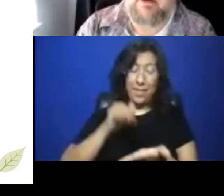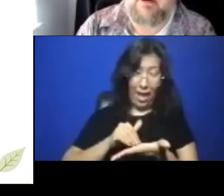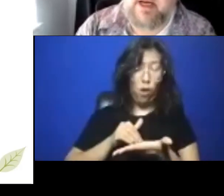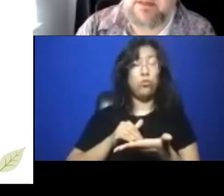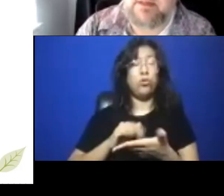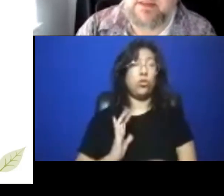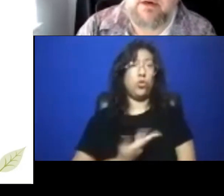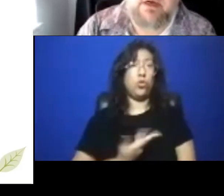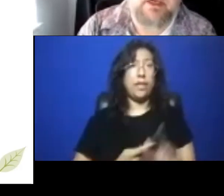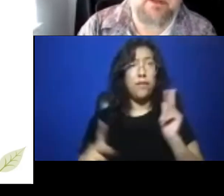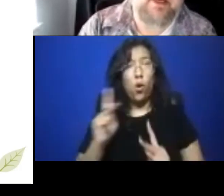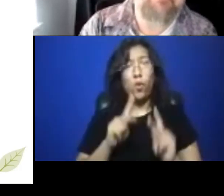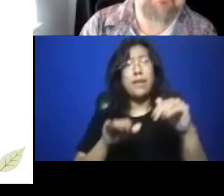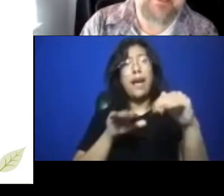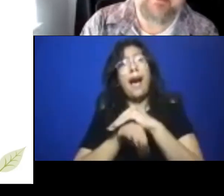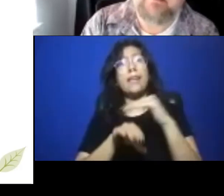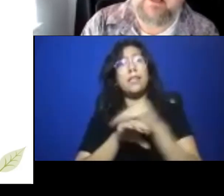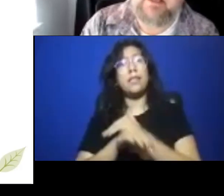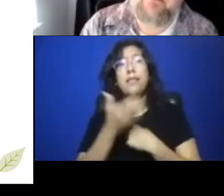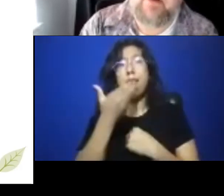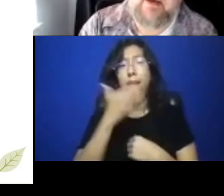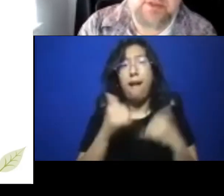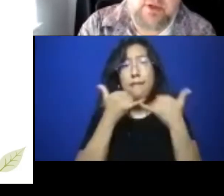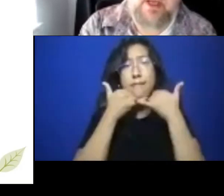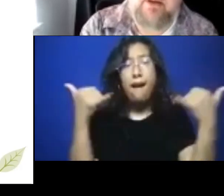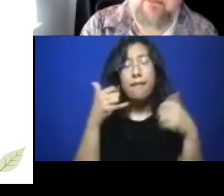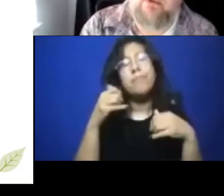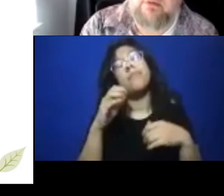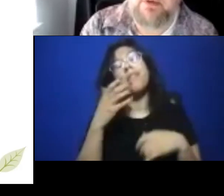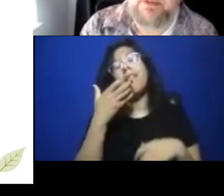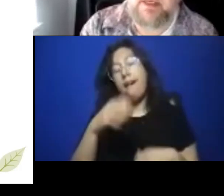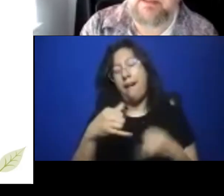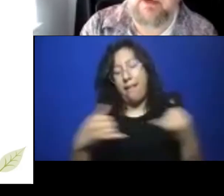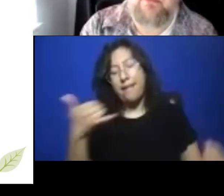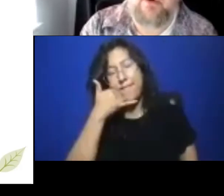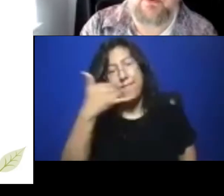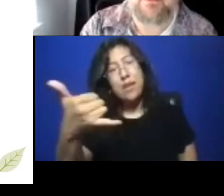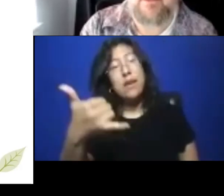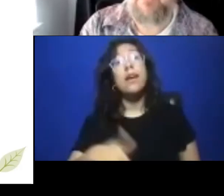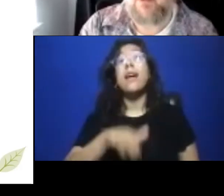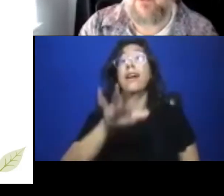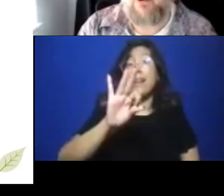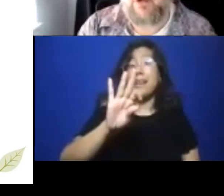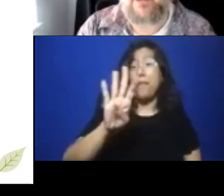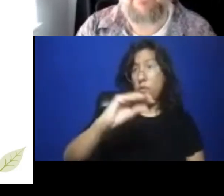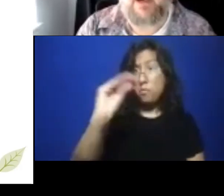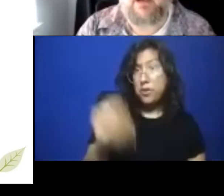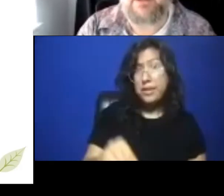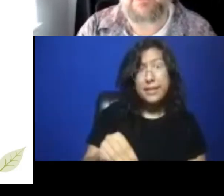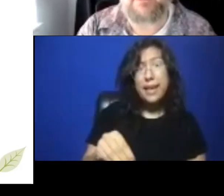that are accessing their hotline, 95, sorry, 94% of folks reported that politics